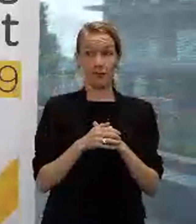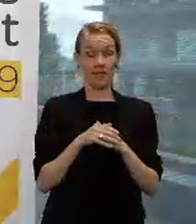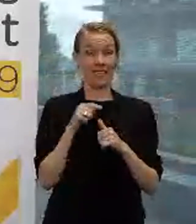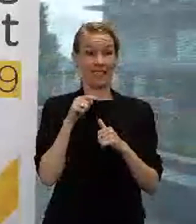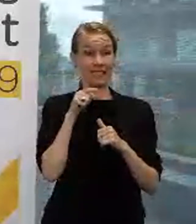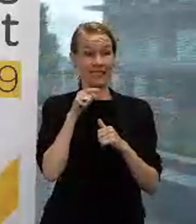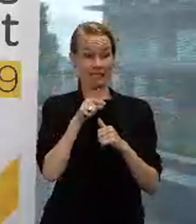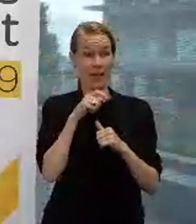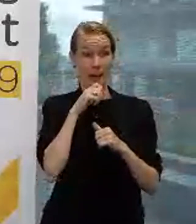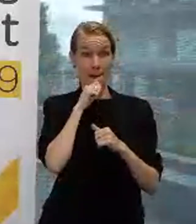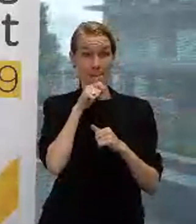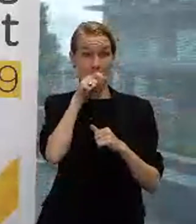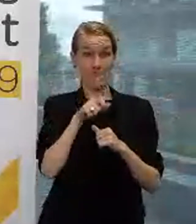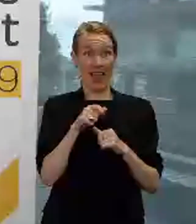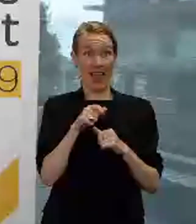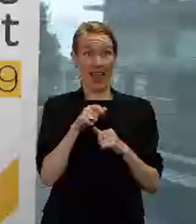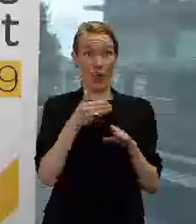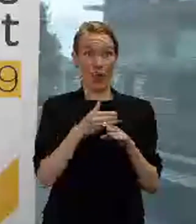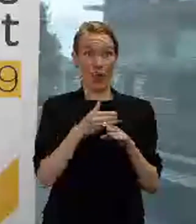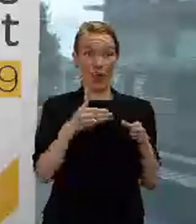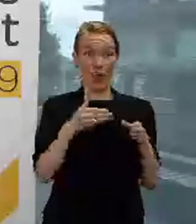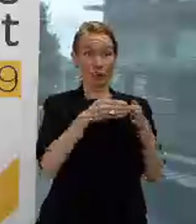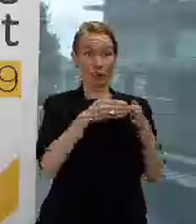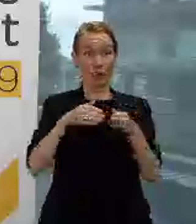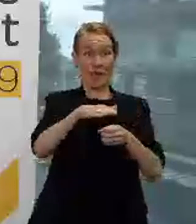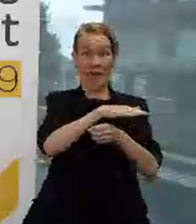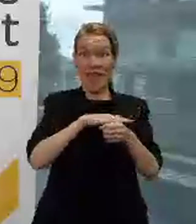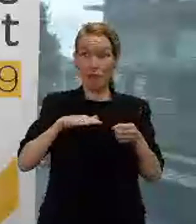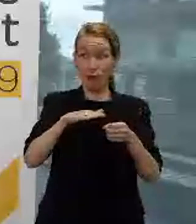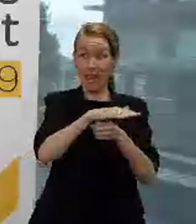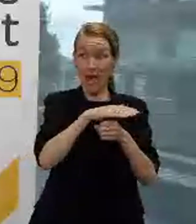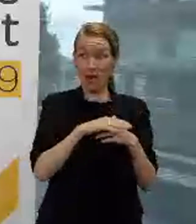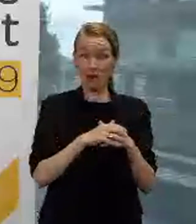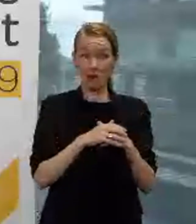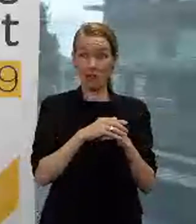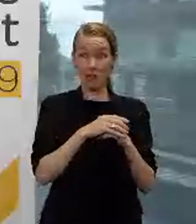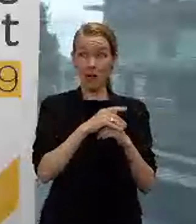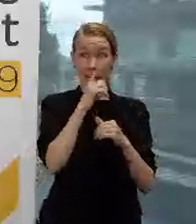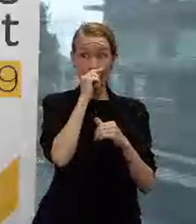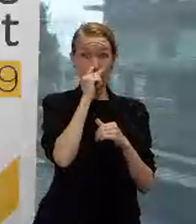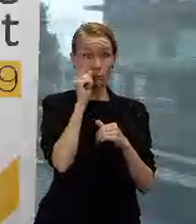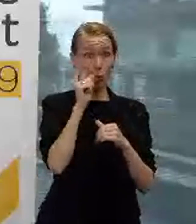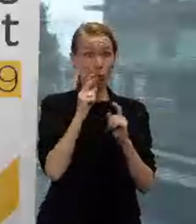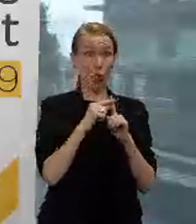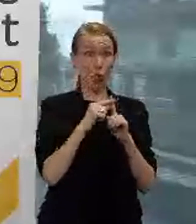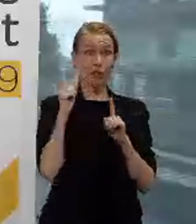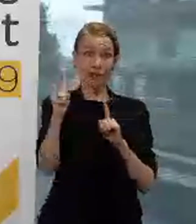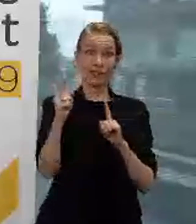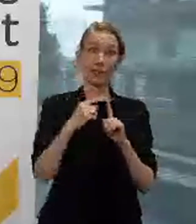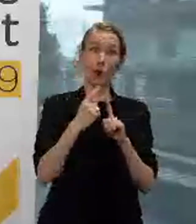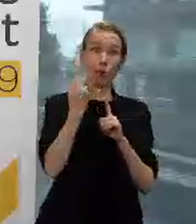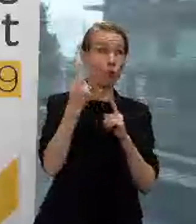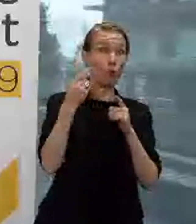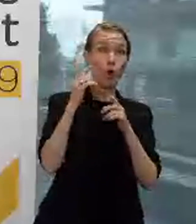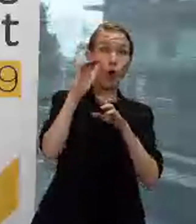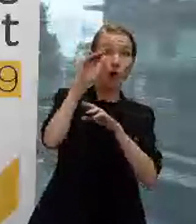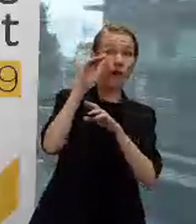is it possible that he's contracted it from someone else who's come in into the country recently? Is that something that you're looking at as well?